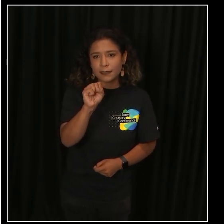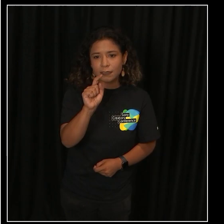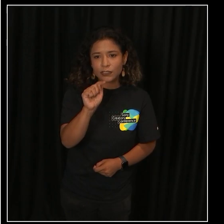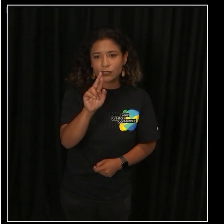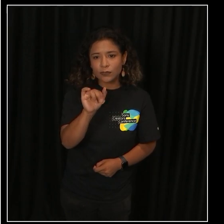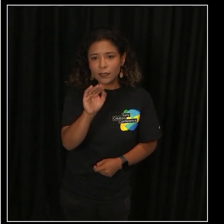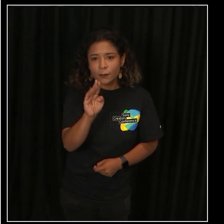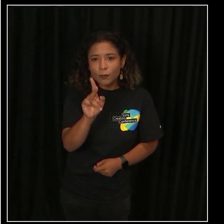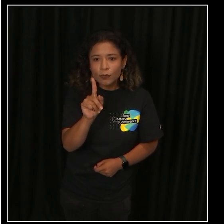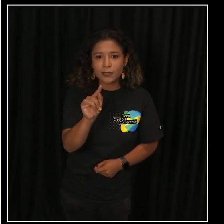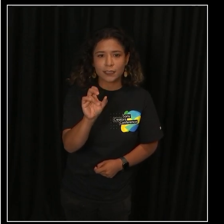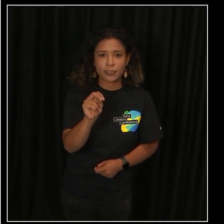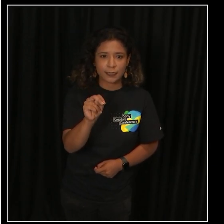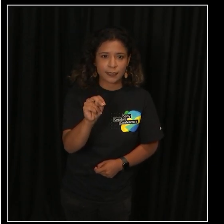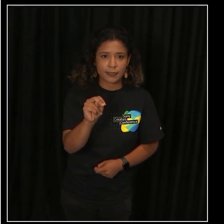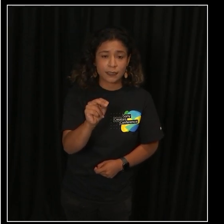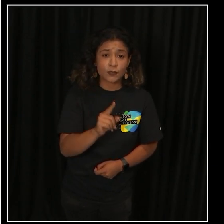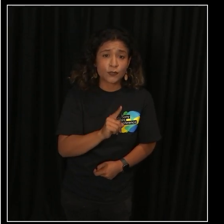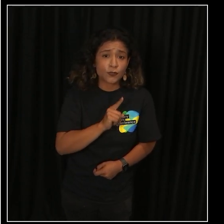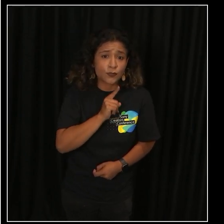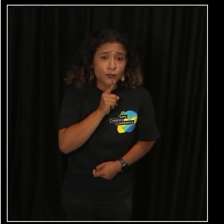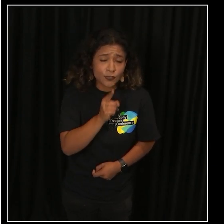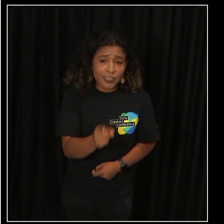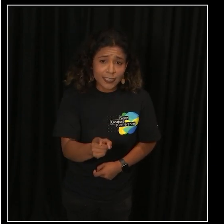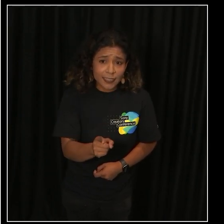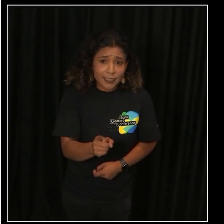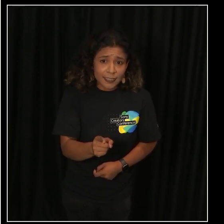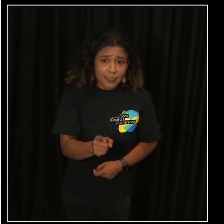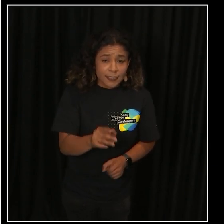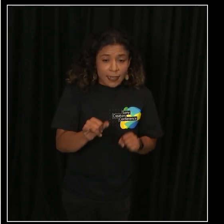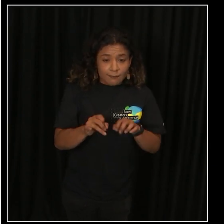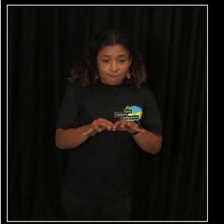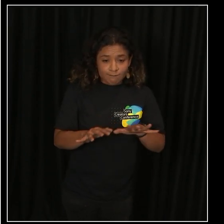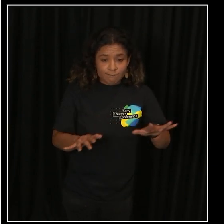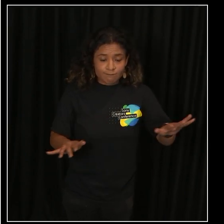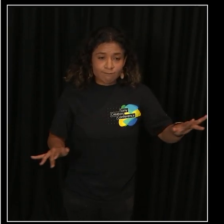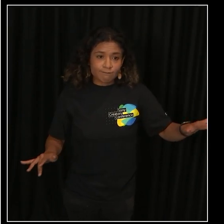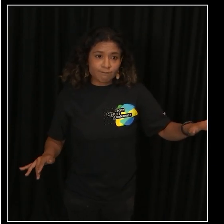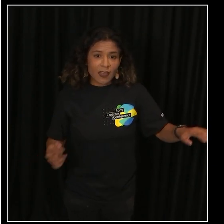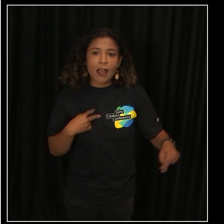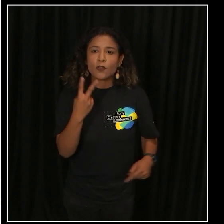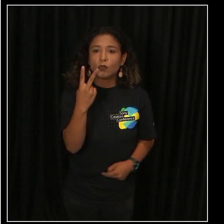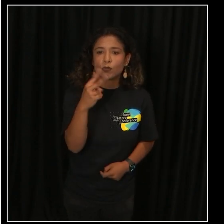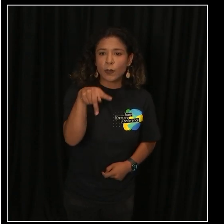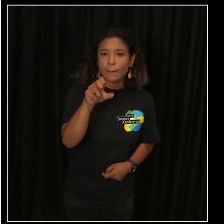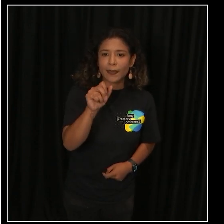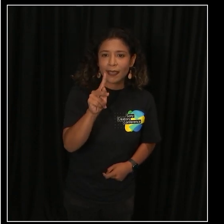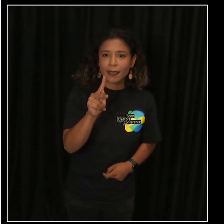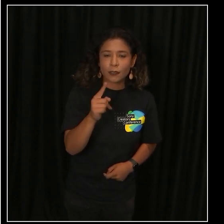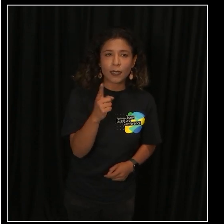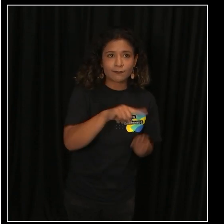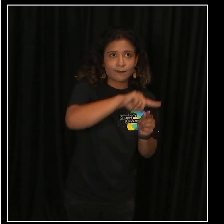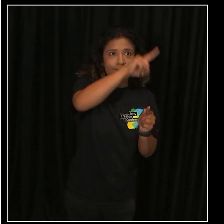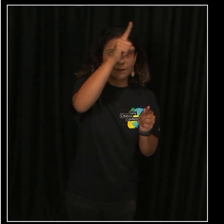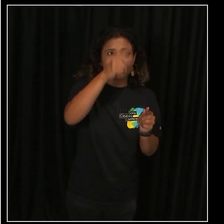In reality, the particle size distribution over Mie scattering had two peaks, one is the fine mode